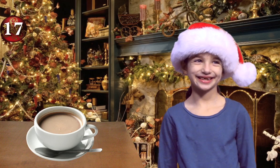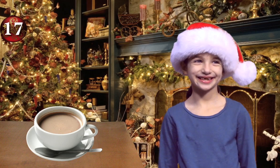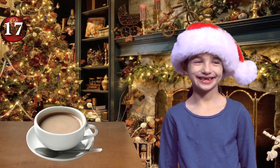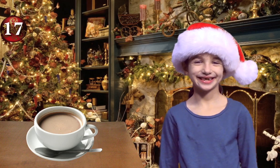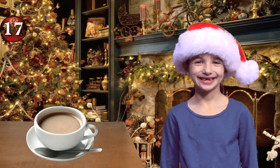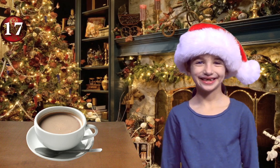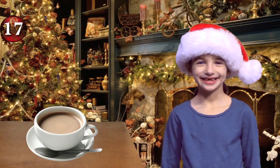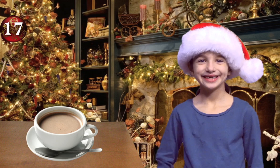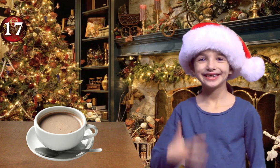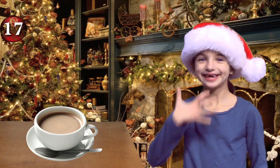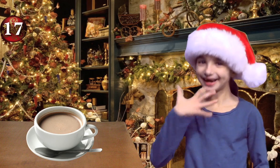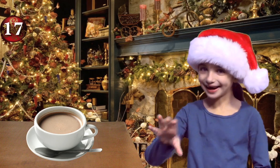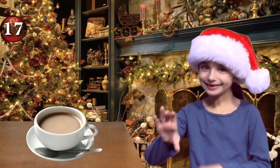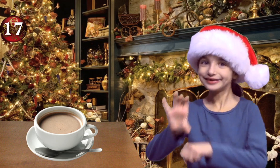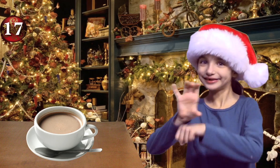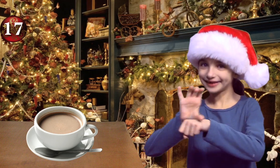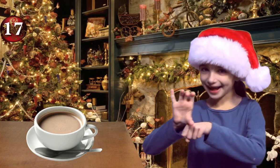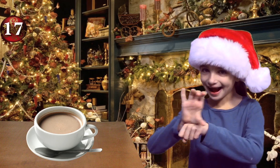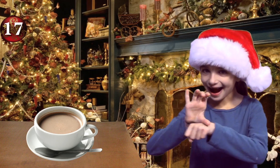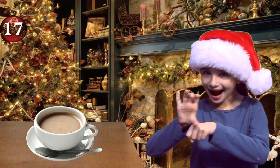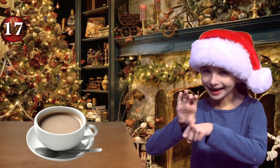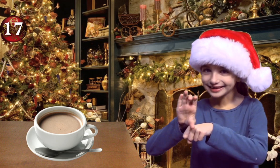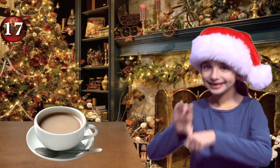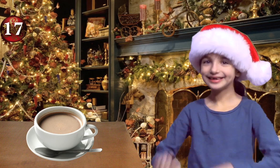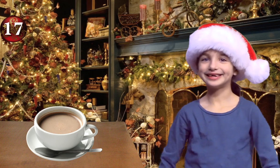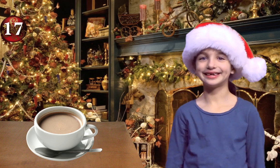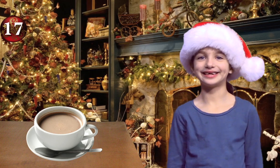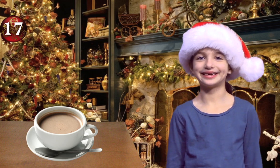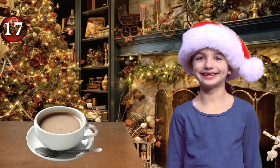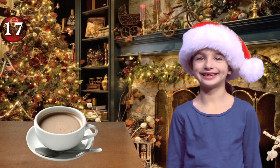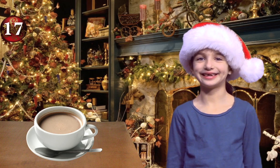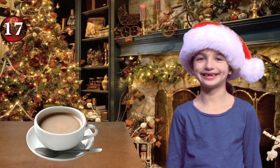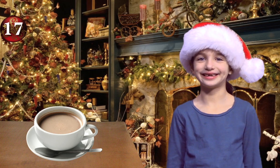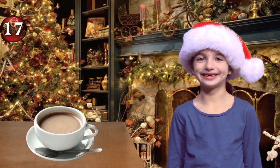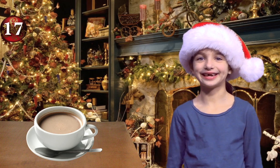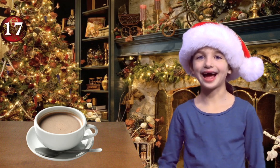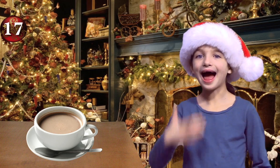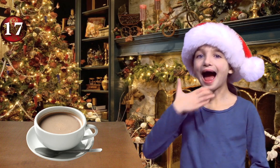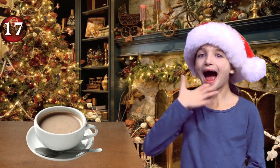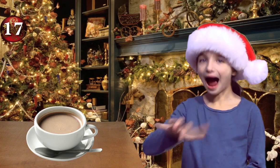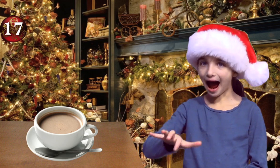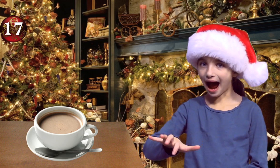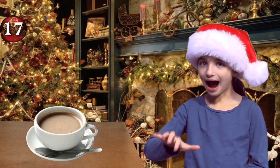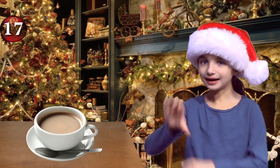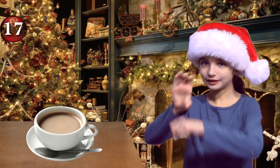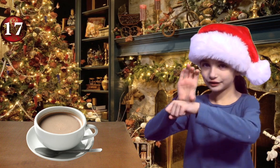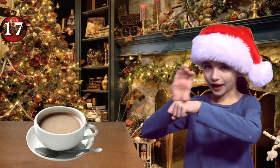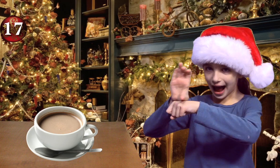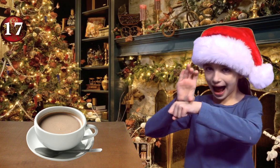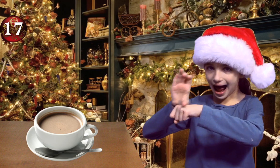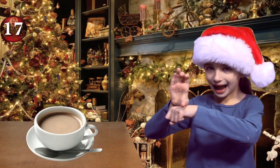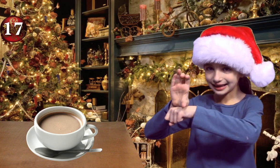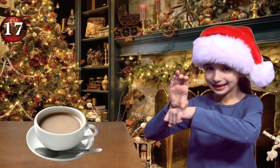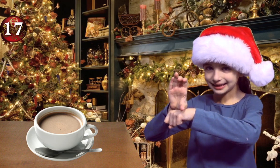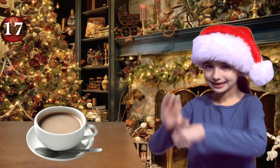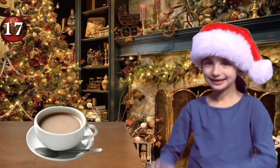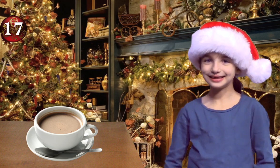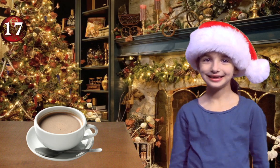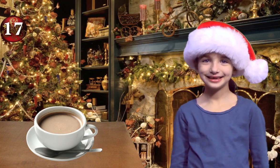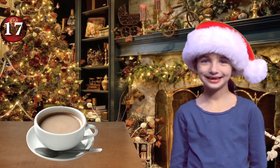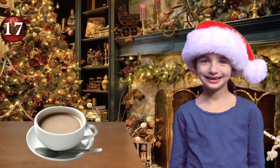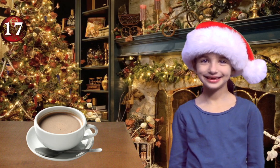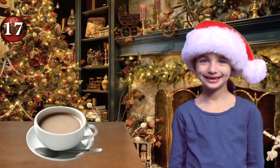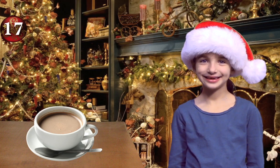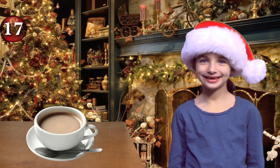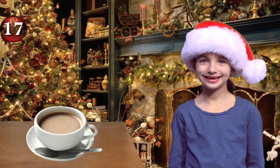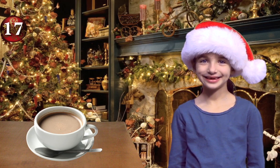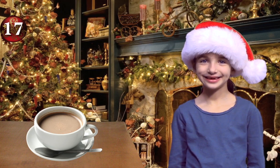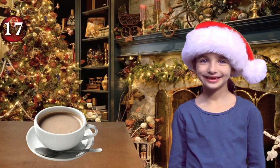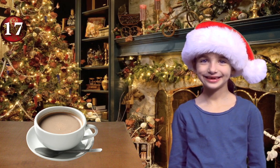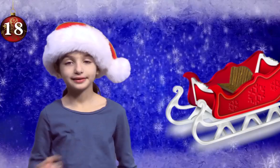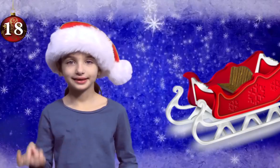HOT CHOCOLATE